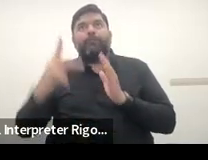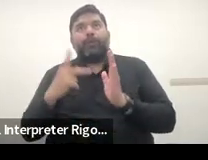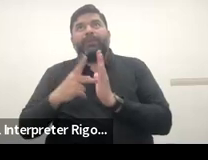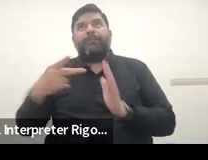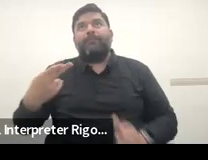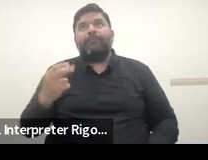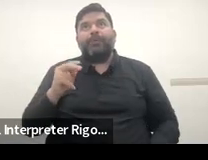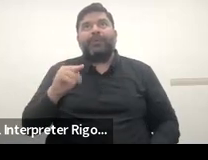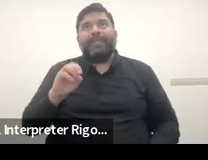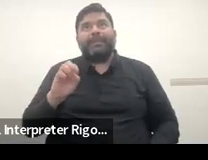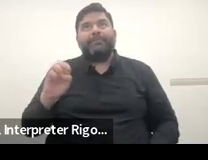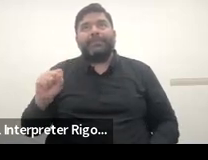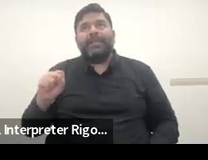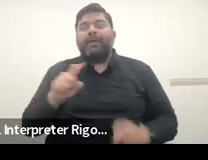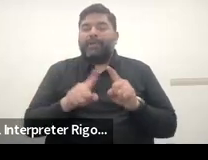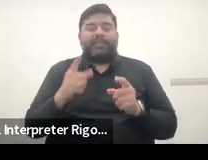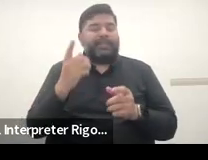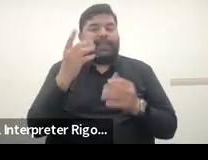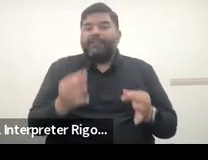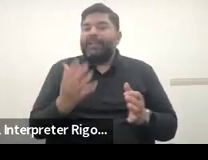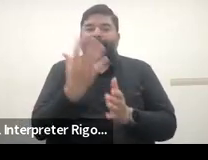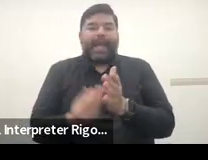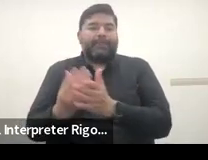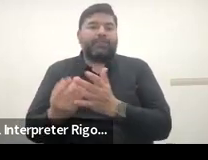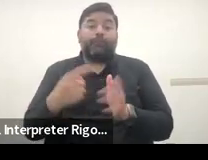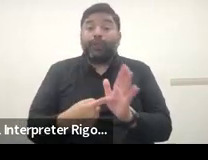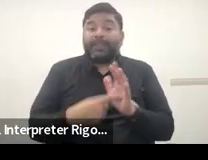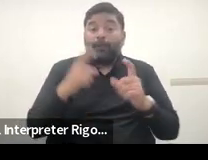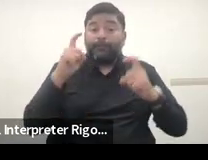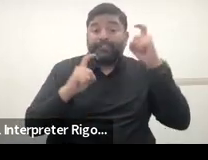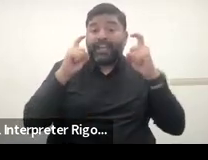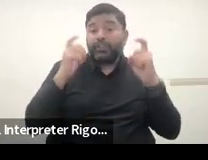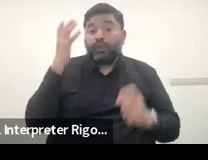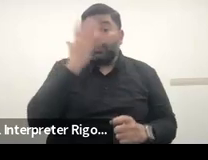gaps, for example facial recognition— I mean facial expressions are not included in ASL-LEX.